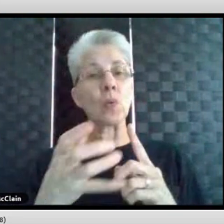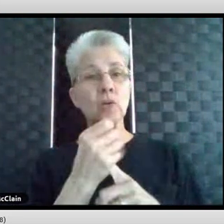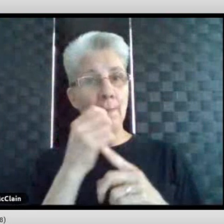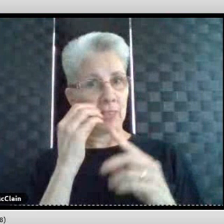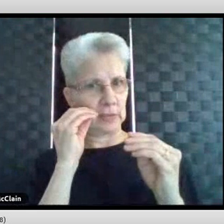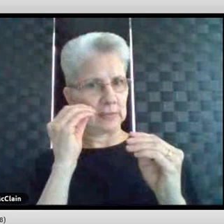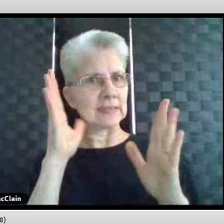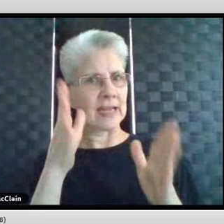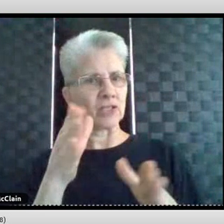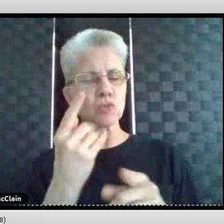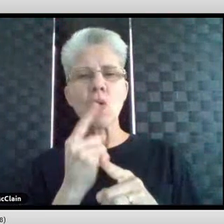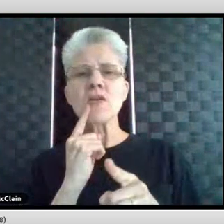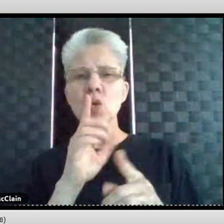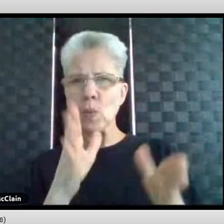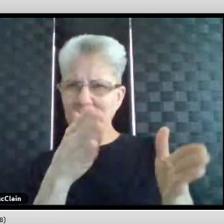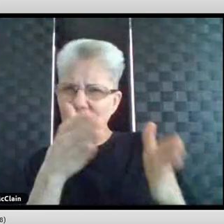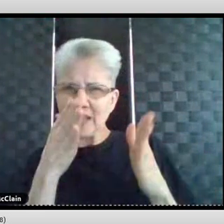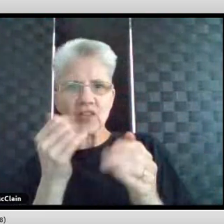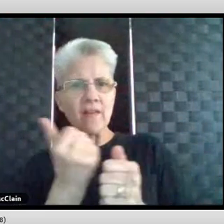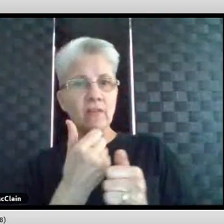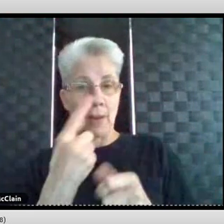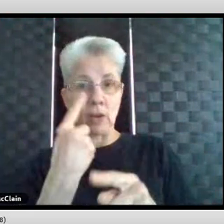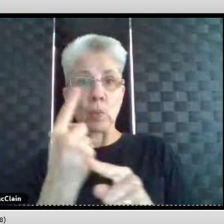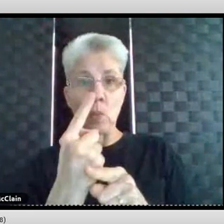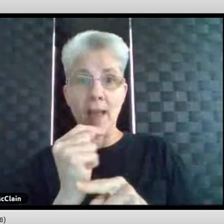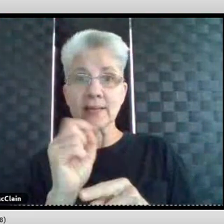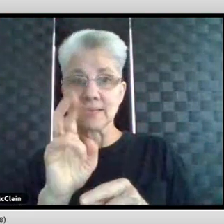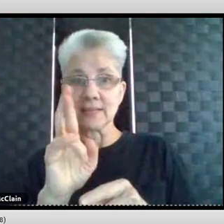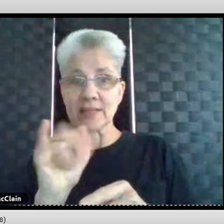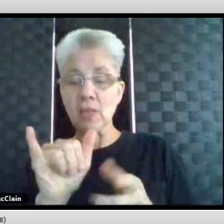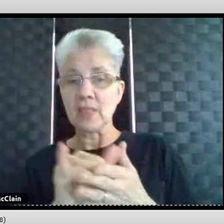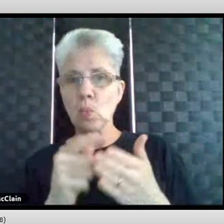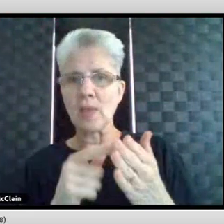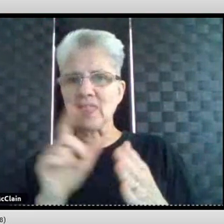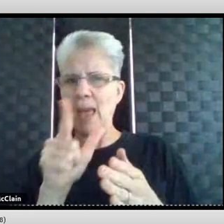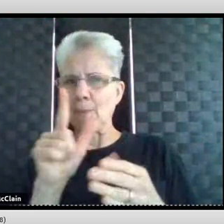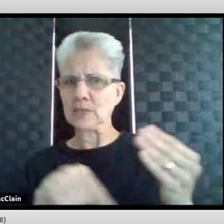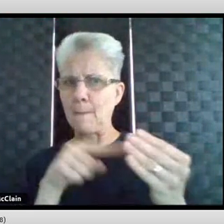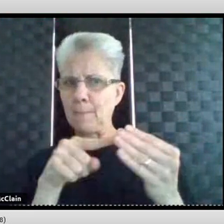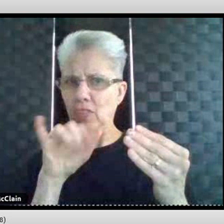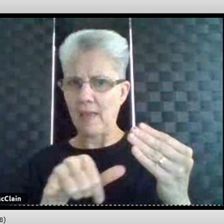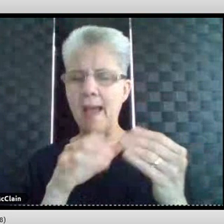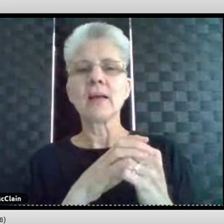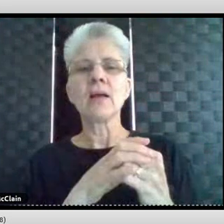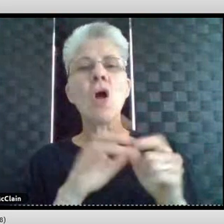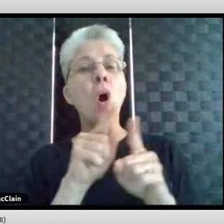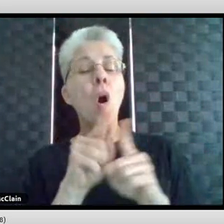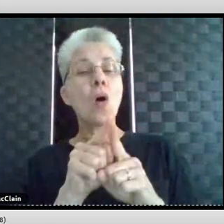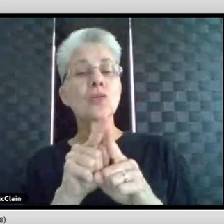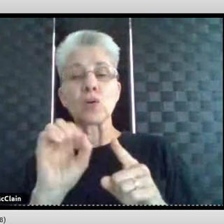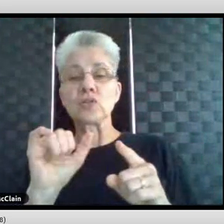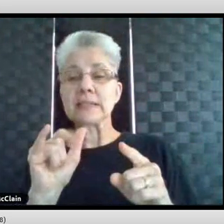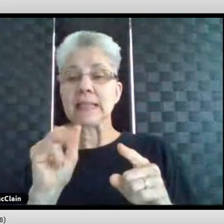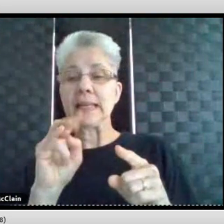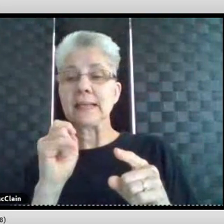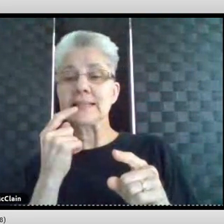Absolutely, you want to grab the attention of everybody, don't you, Terry, because that's what your library is all about. And Josalina said, "We need to catch 'em by the tail